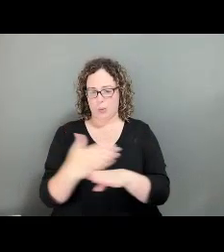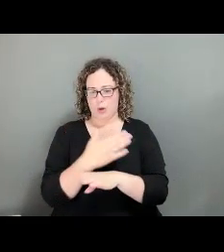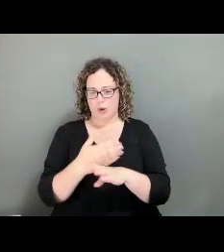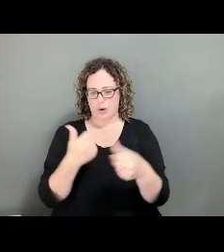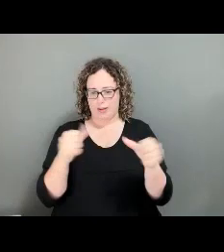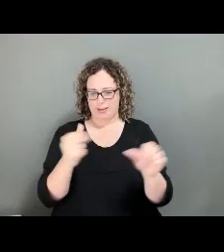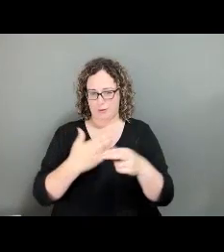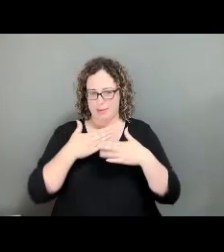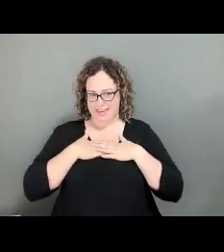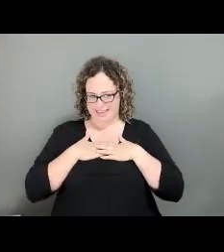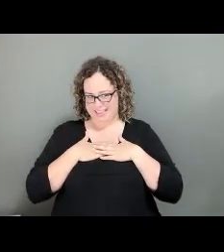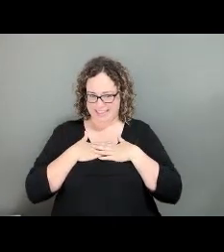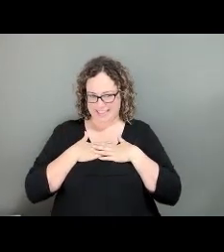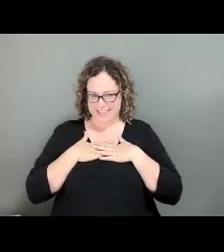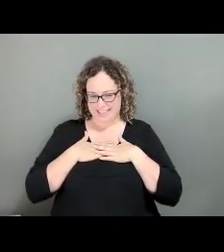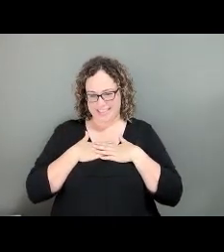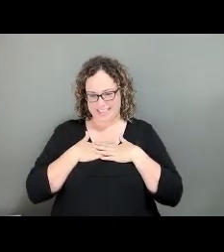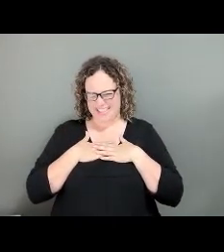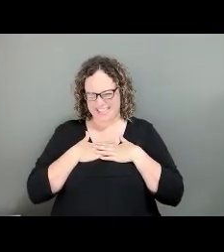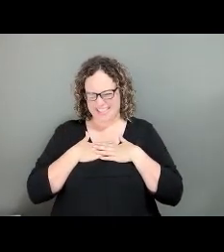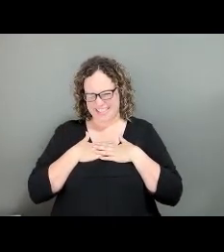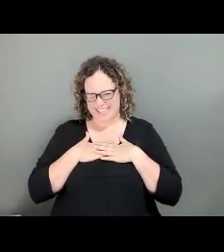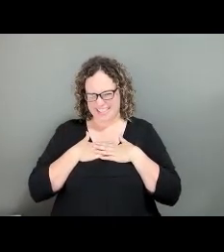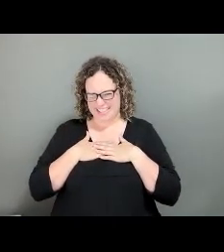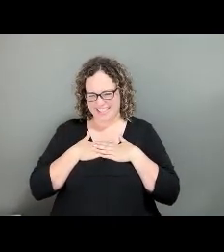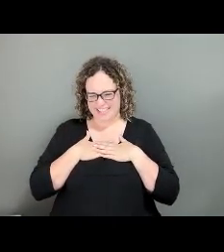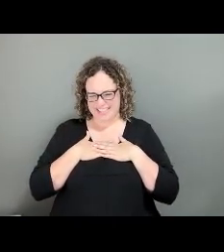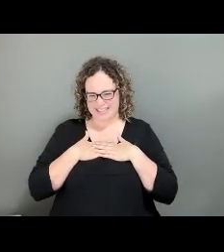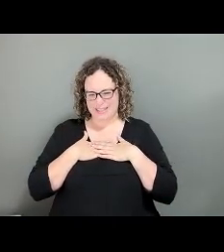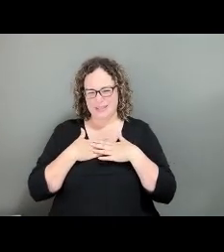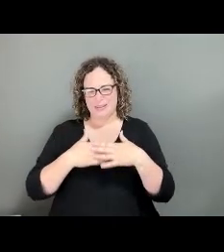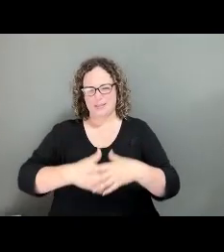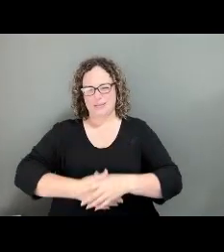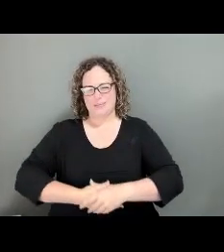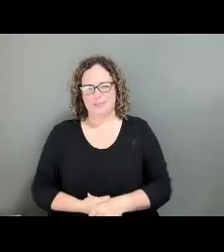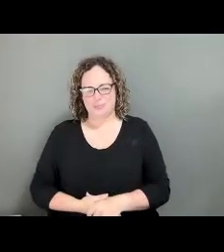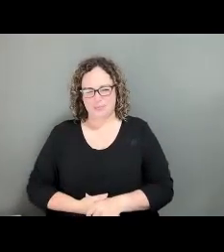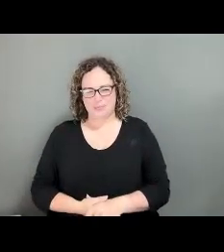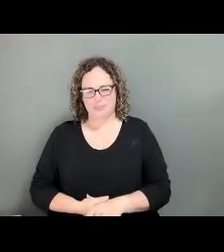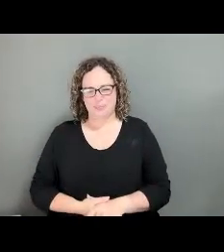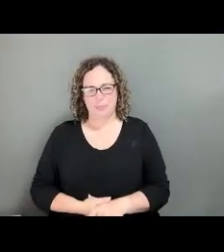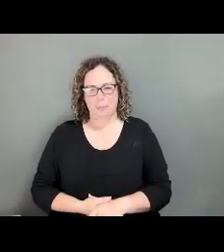Security alert. Okay.